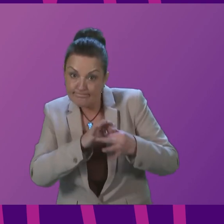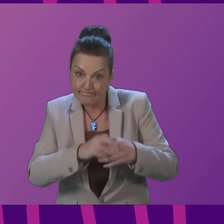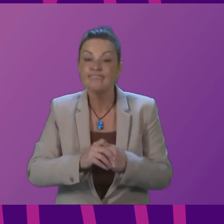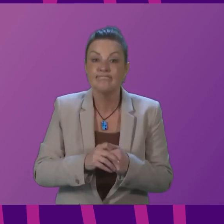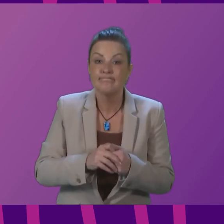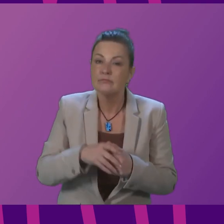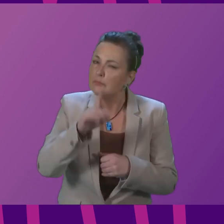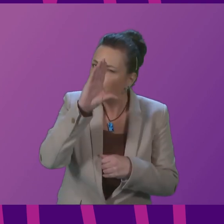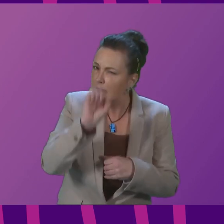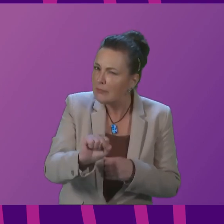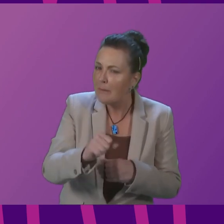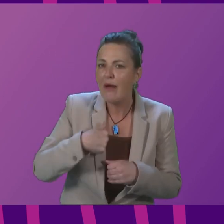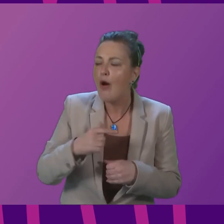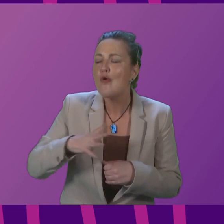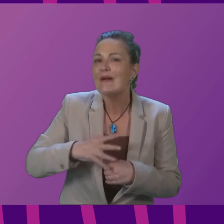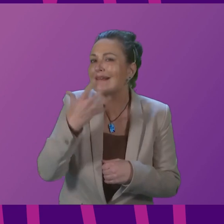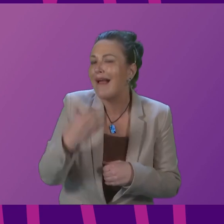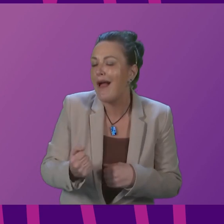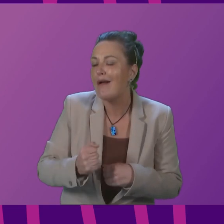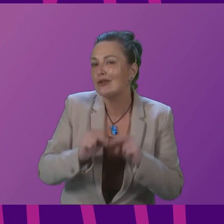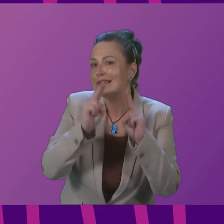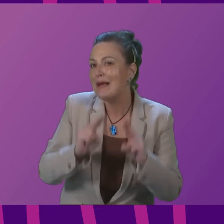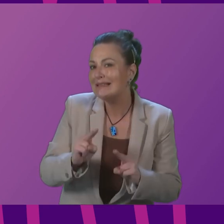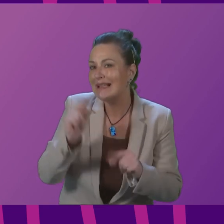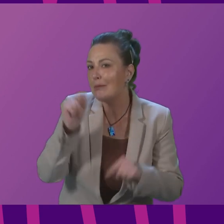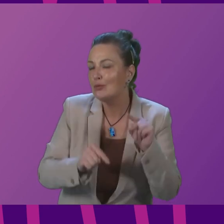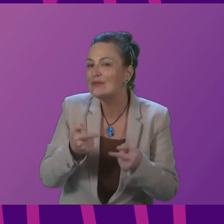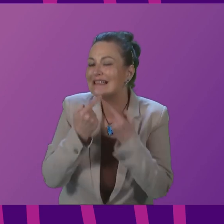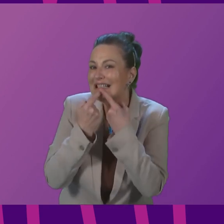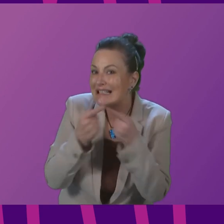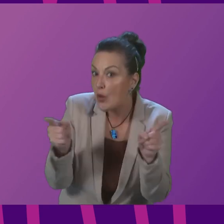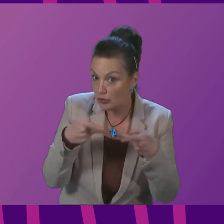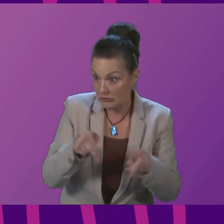A domestic abuse disclosure scheme is already in place in Scotland.